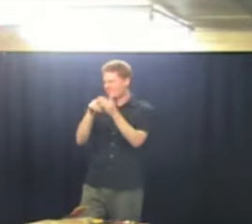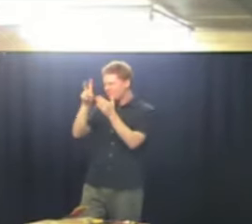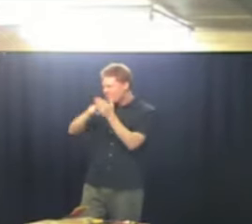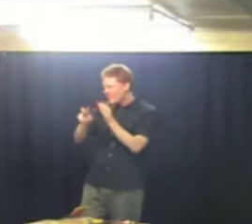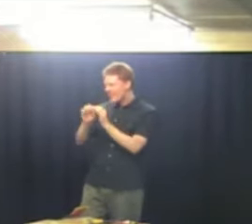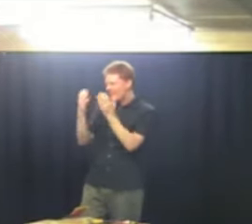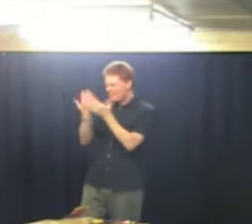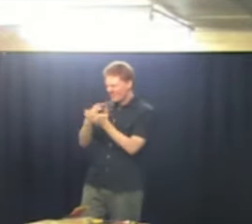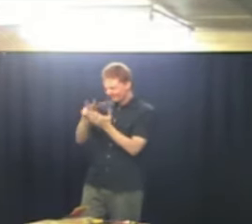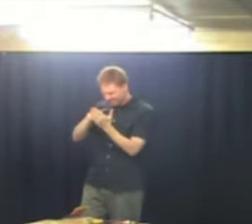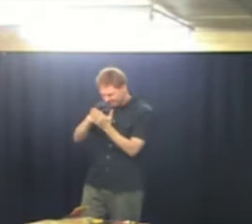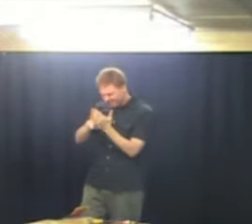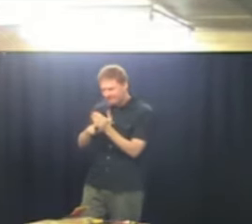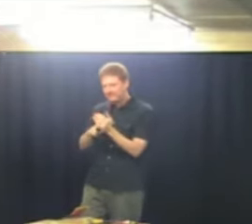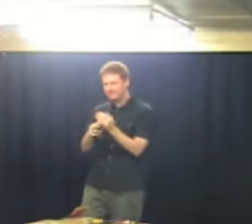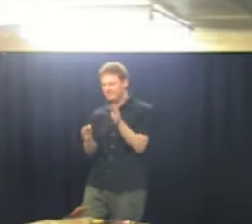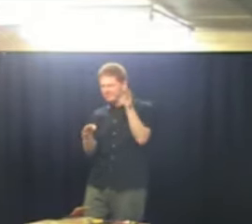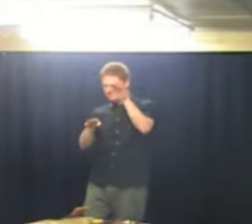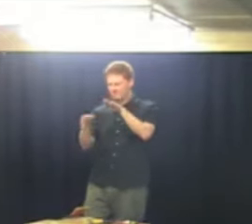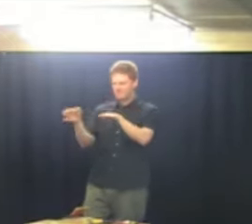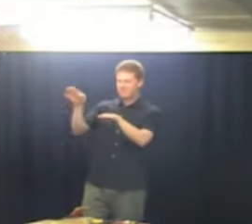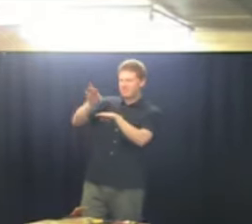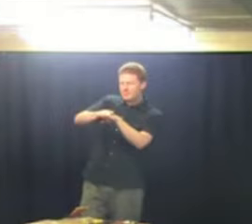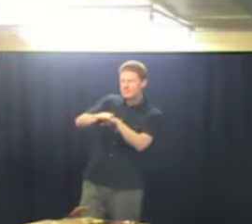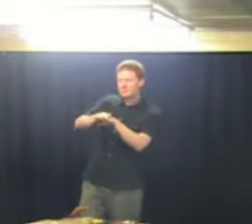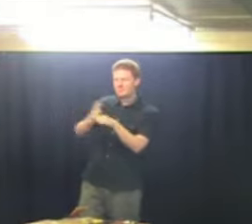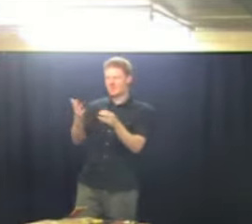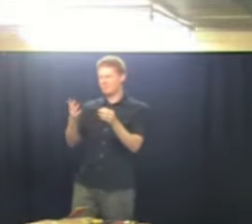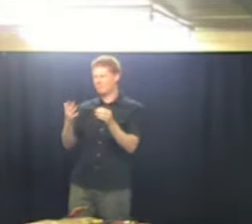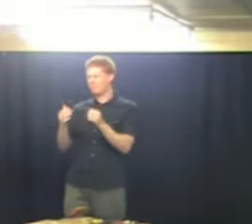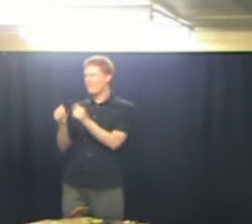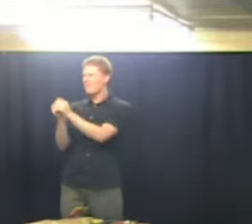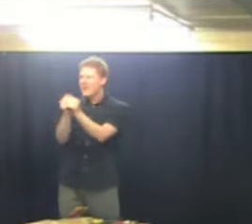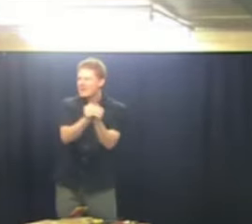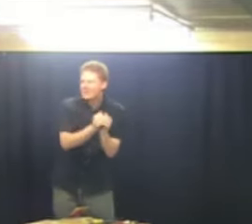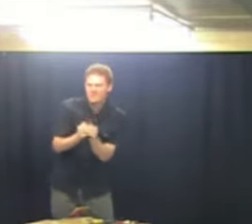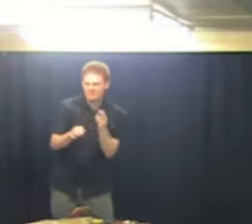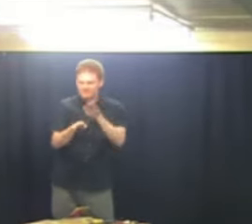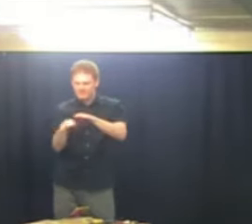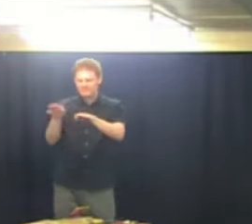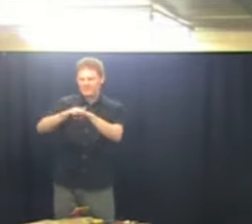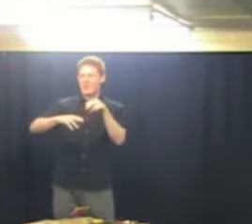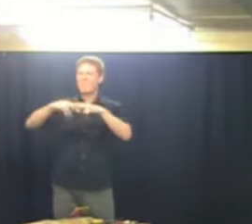another page on top as reading the bible another page on top of that, as fellowship with other Christians